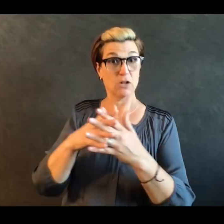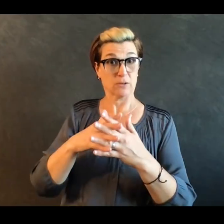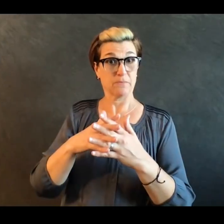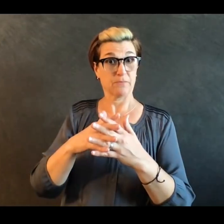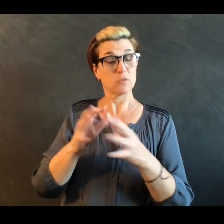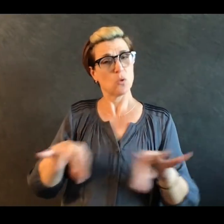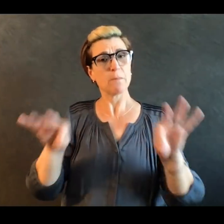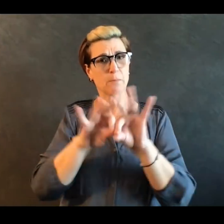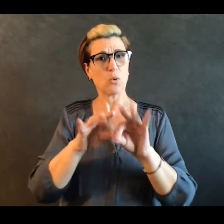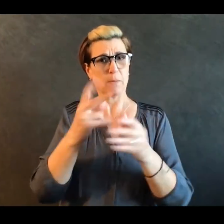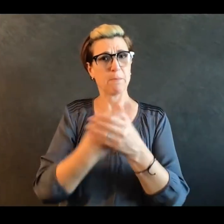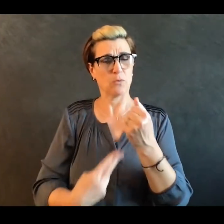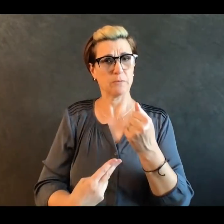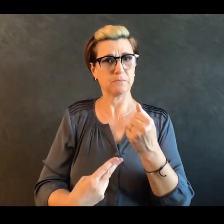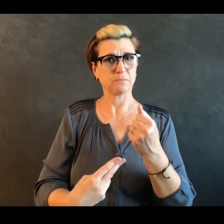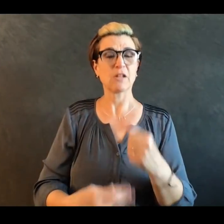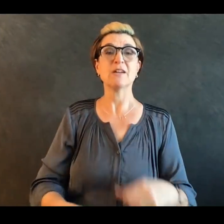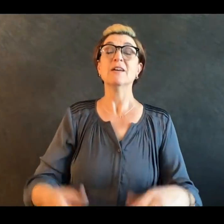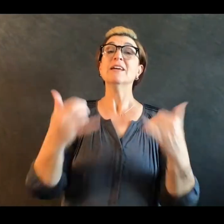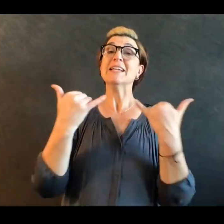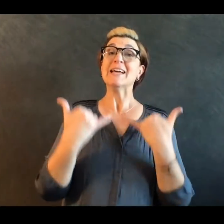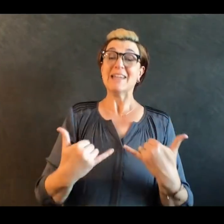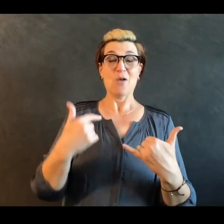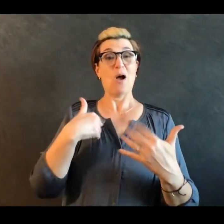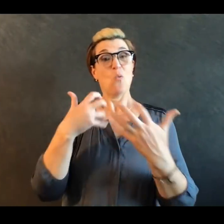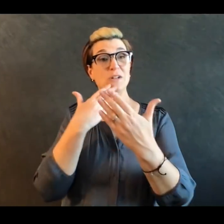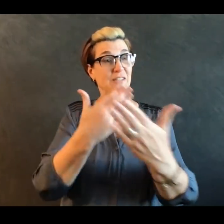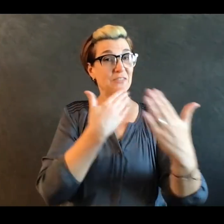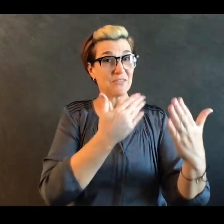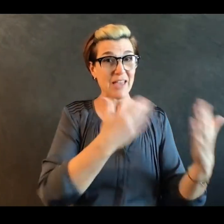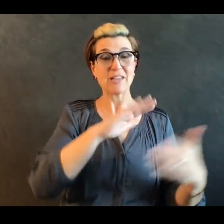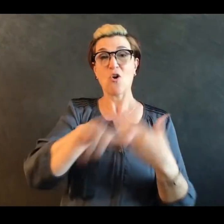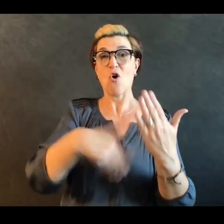essential food supply chain workers the entire country is counting on these